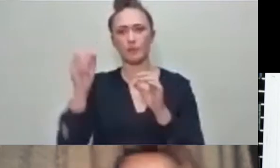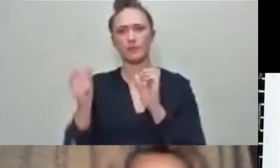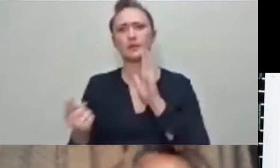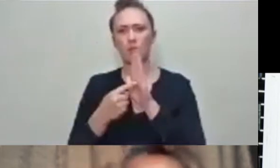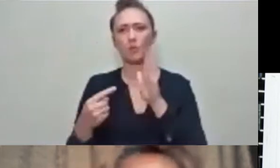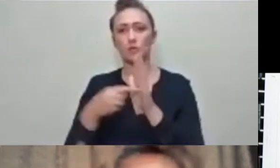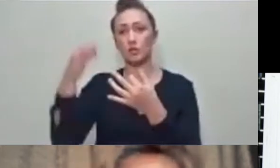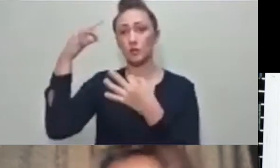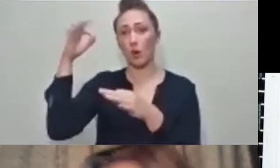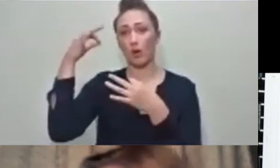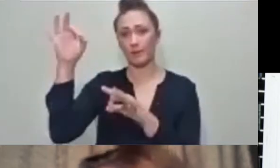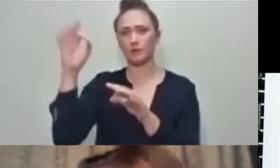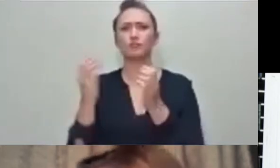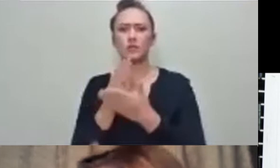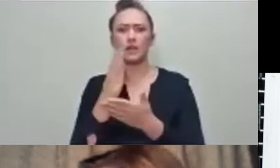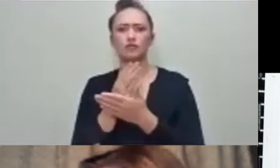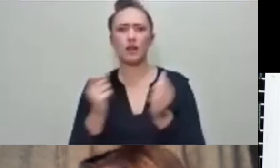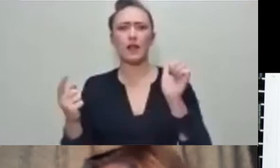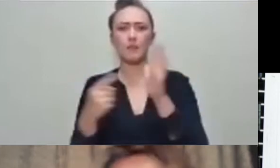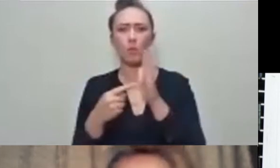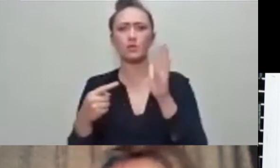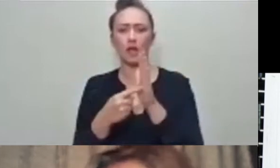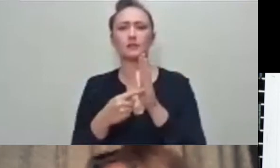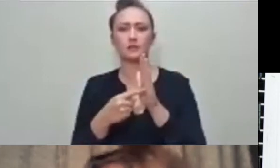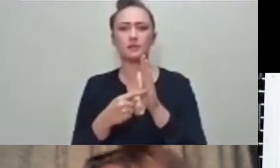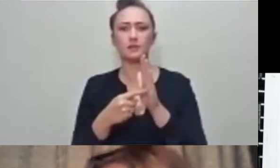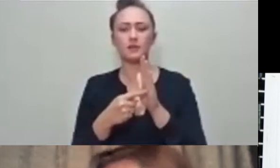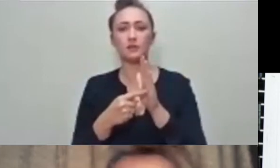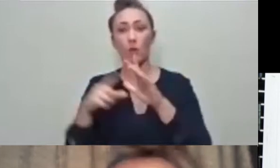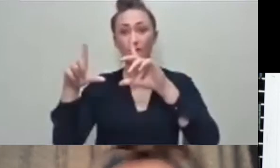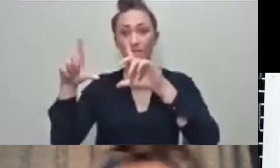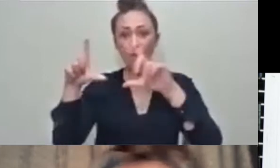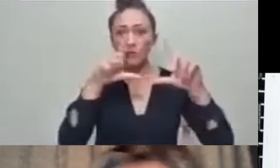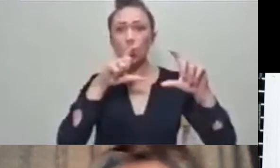which i have been doing a lot, so take photos take video footage